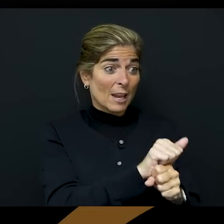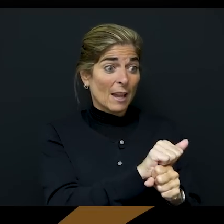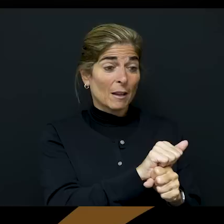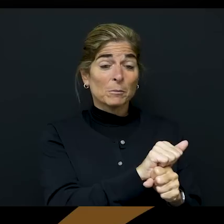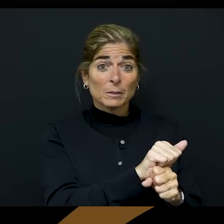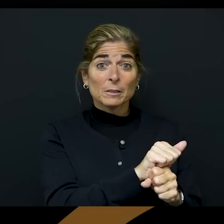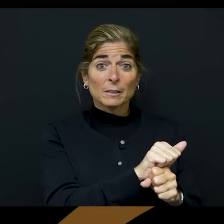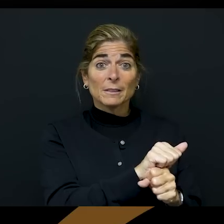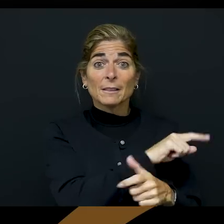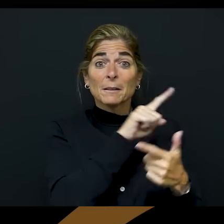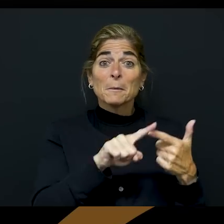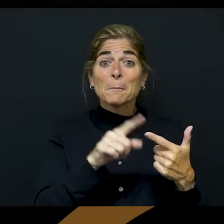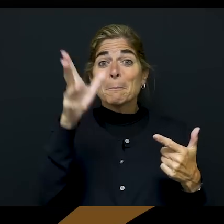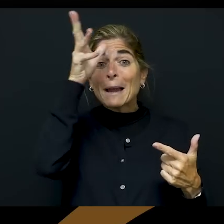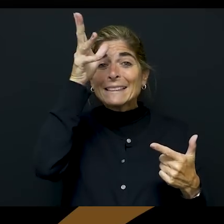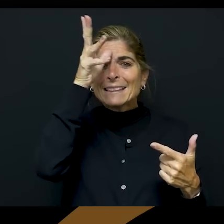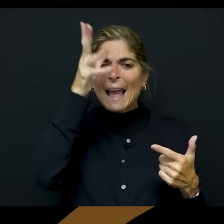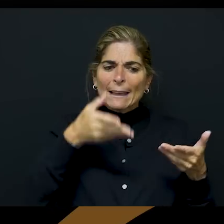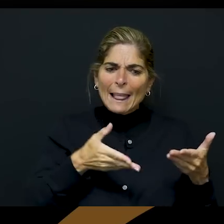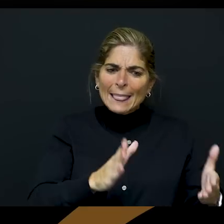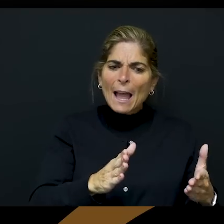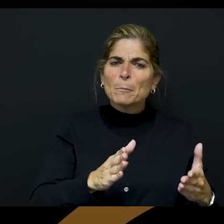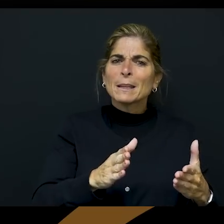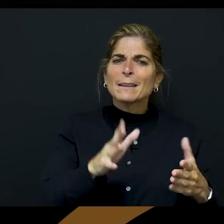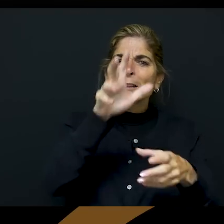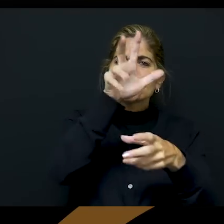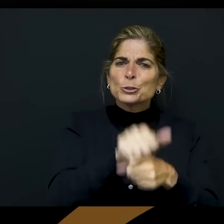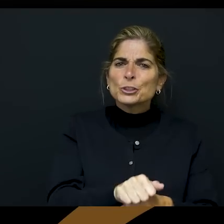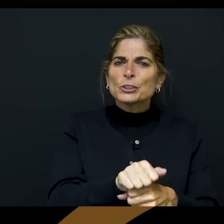From the person who gave me my first job after university to my dad,